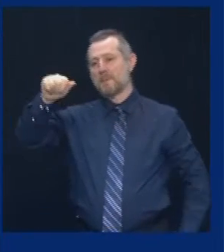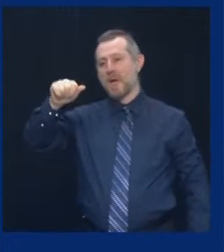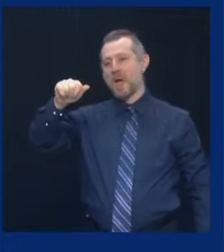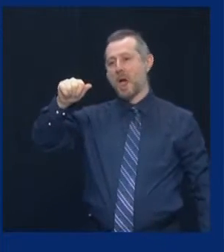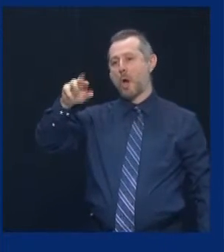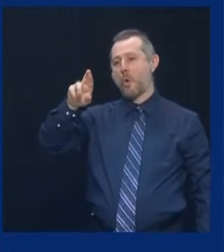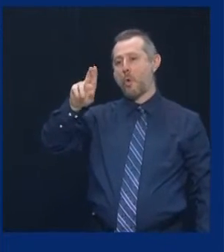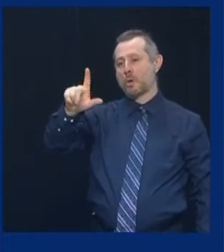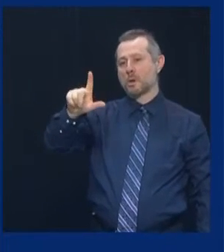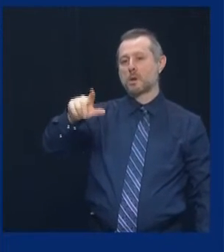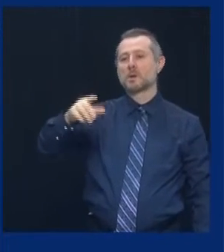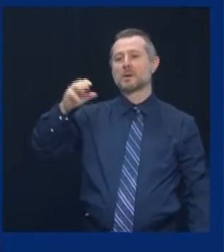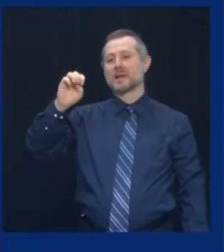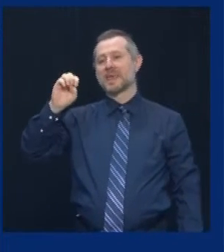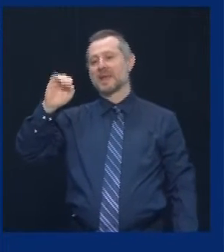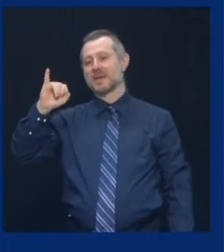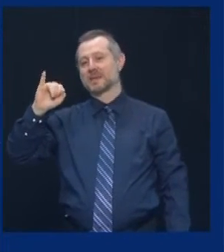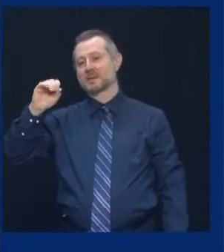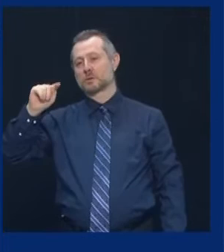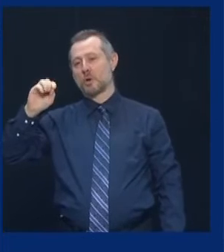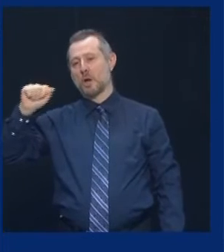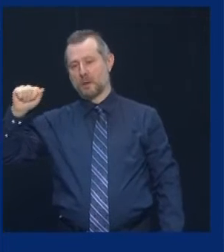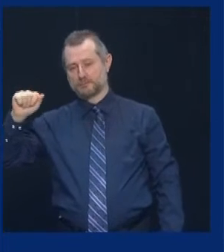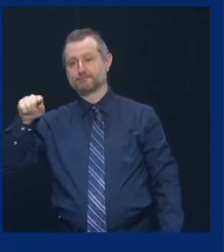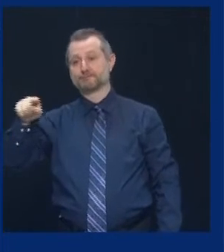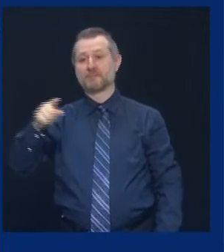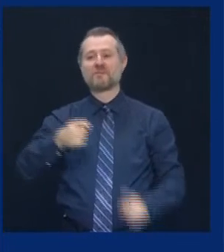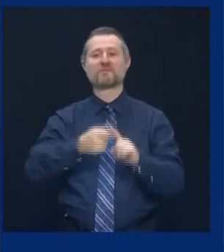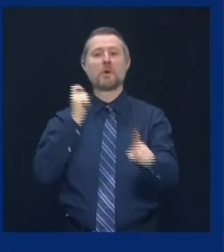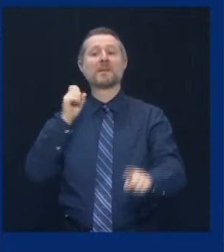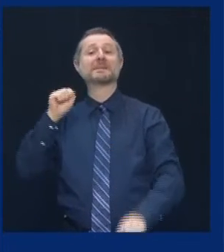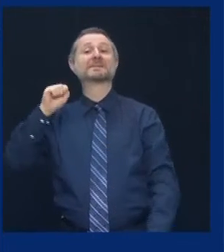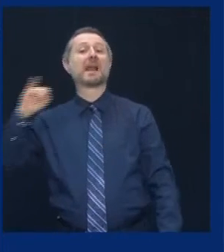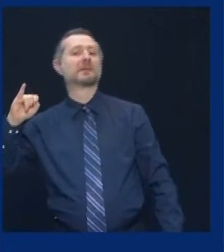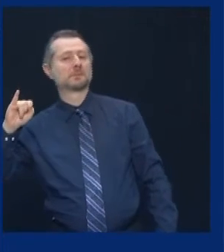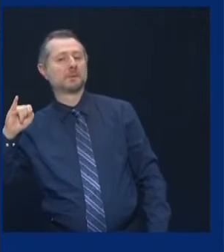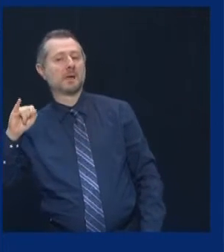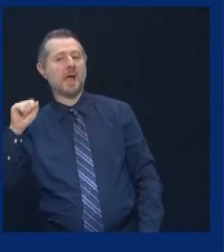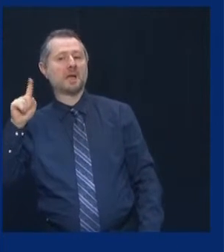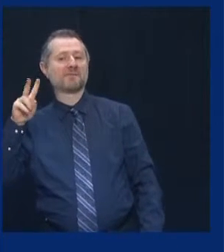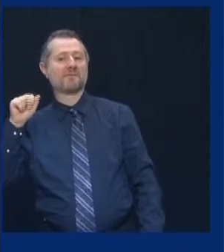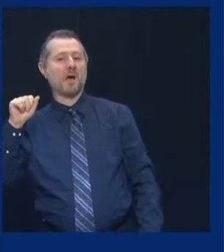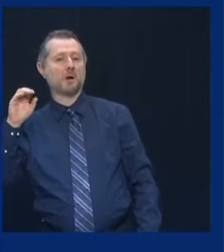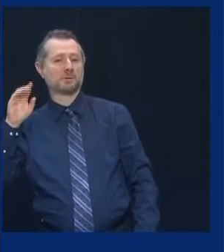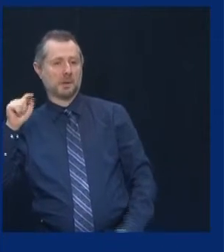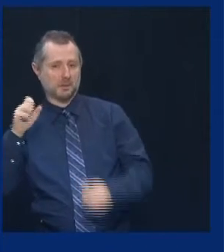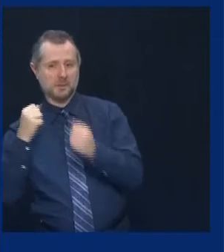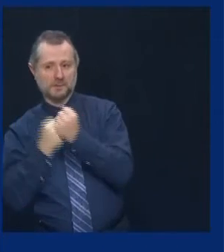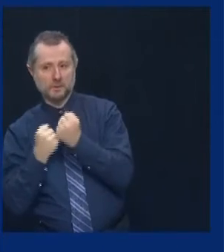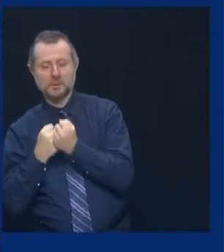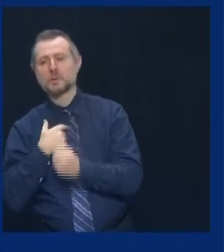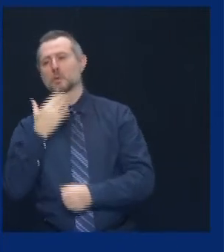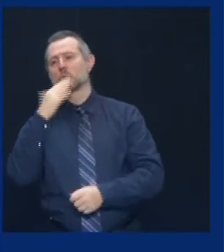GOVERNOR, YOUR LAST QUESTION COMES FROM PAUL RIATO.